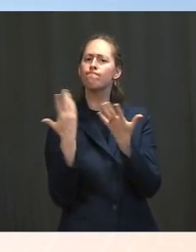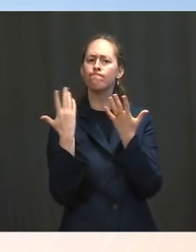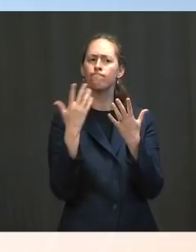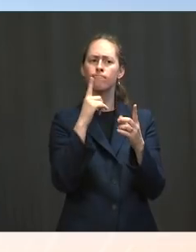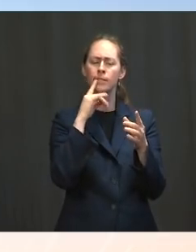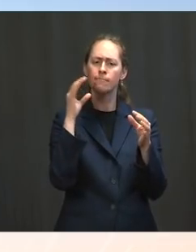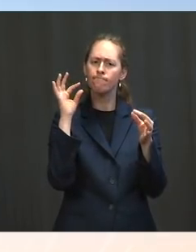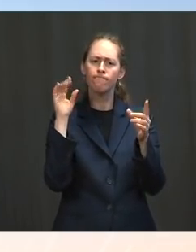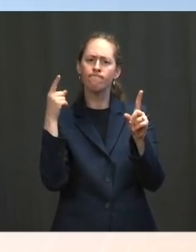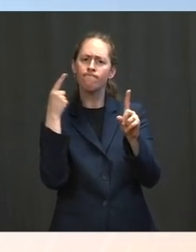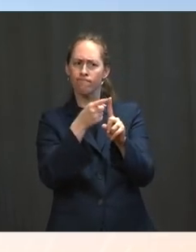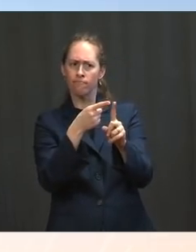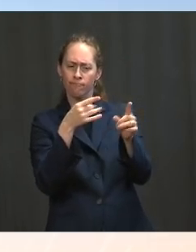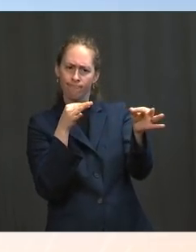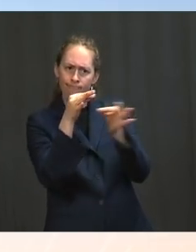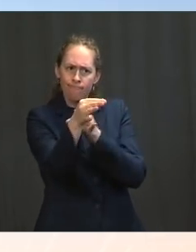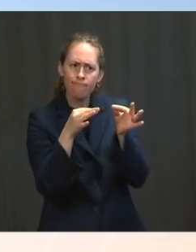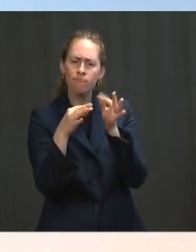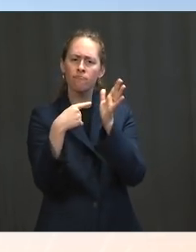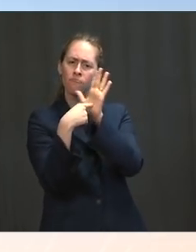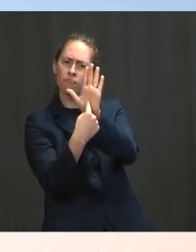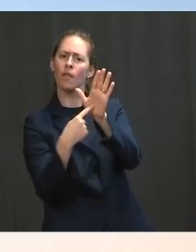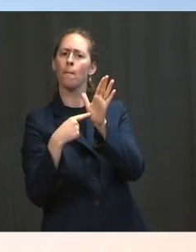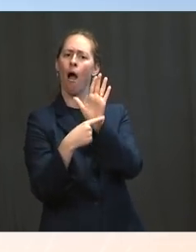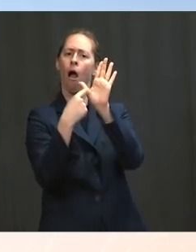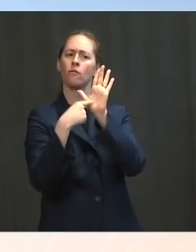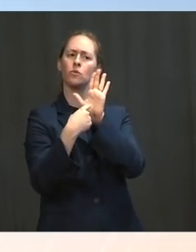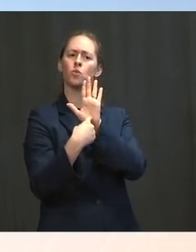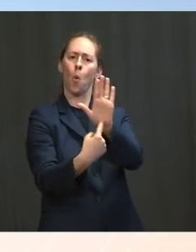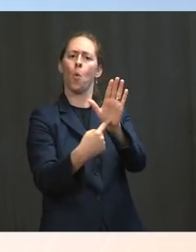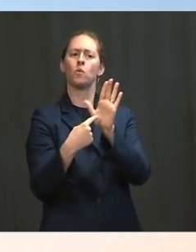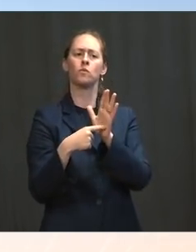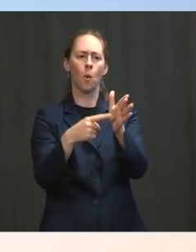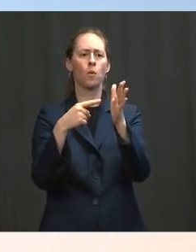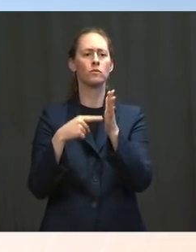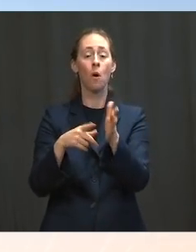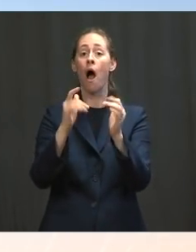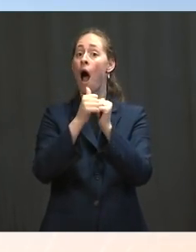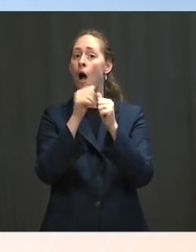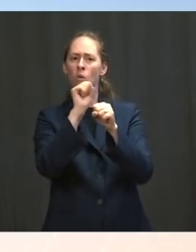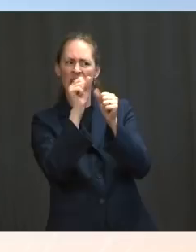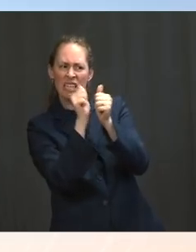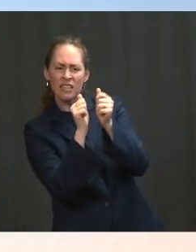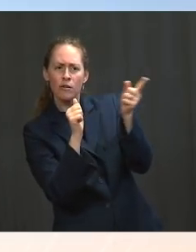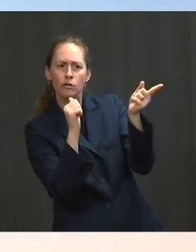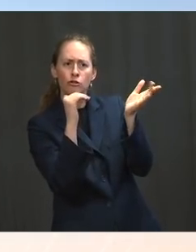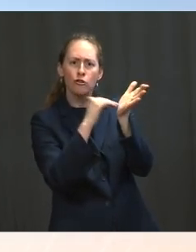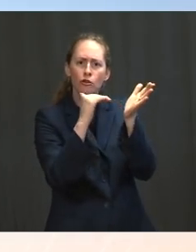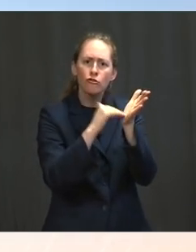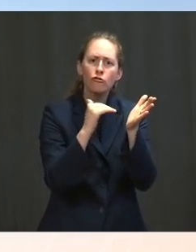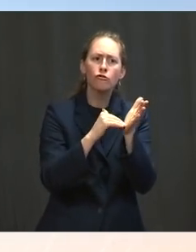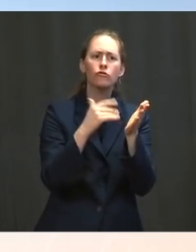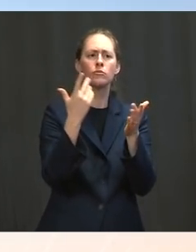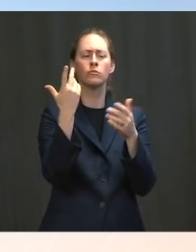whether that's working with doctors and pediatricians or addressing access, mobile vaccine clinics,